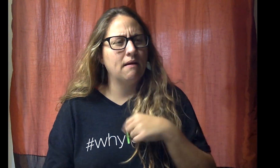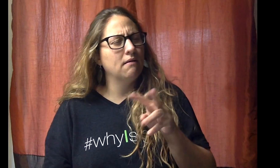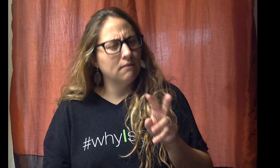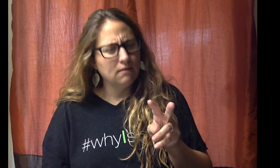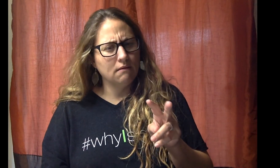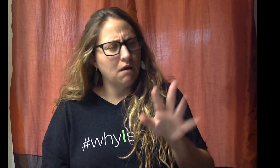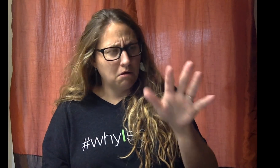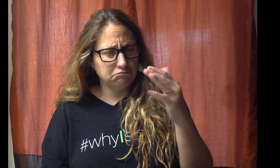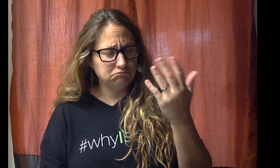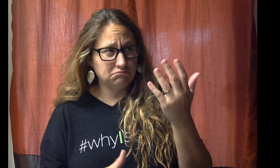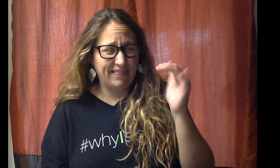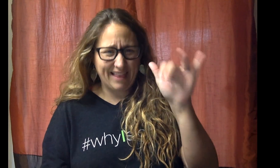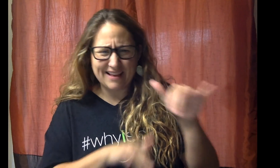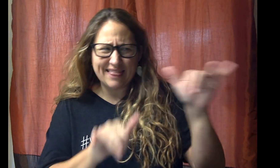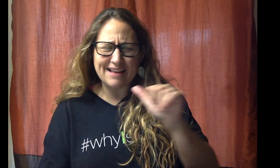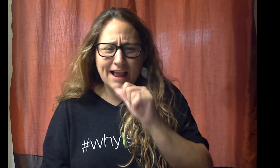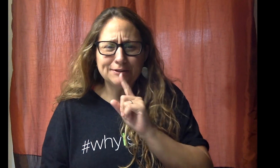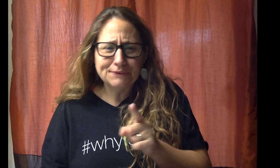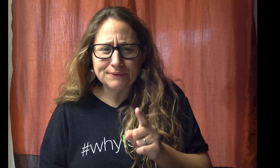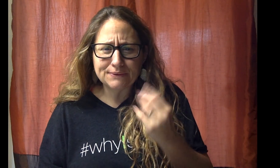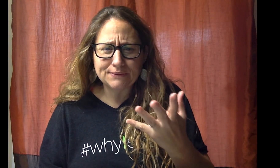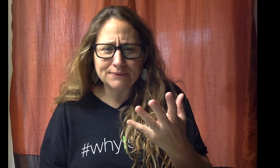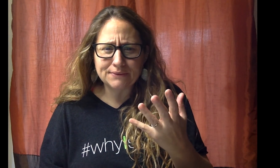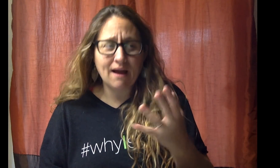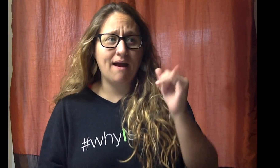I then replied, “That’s not true."